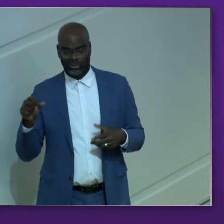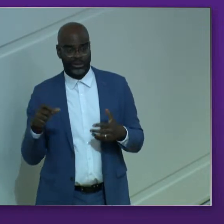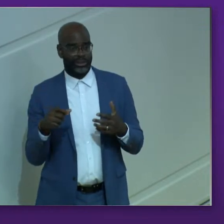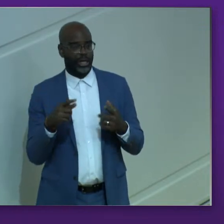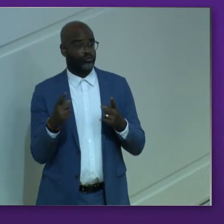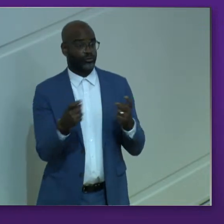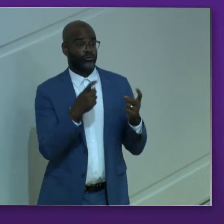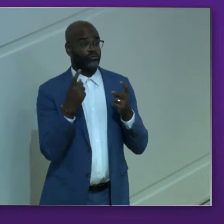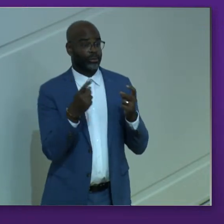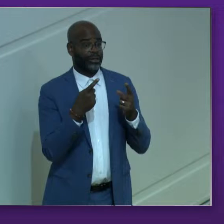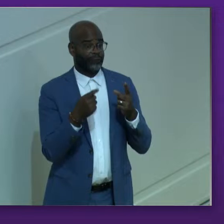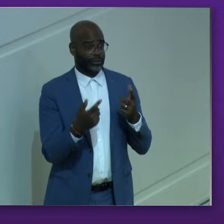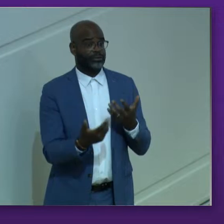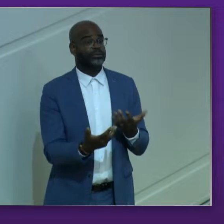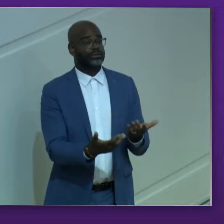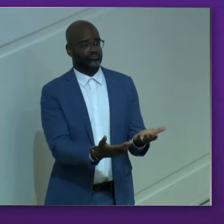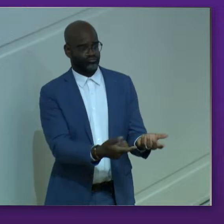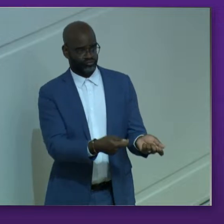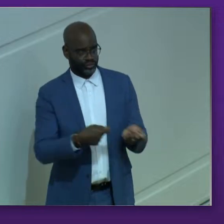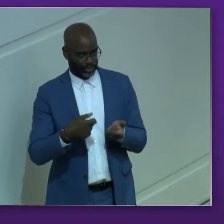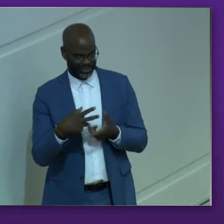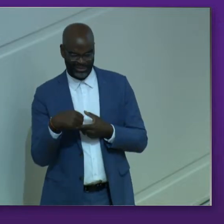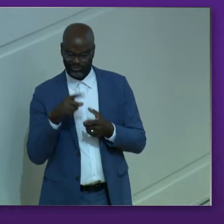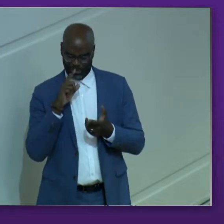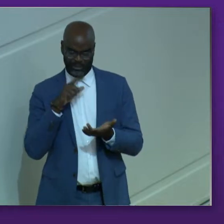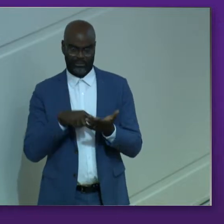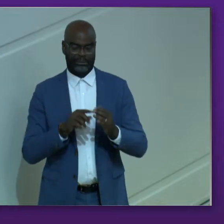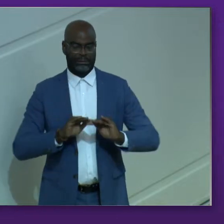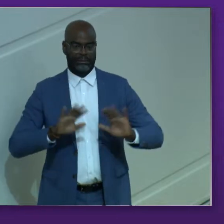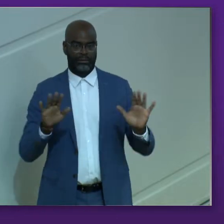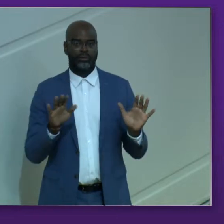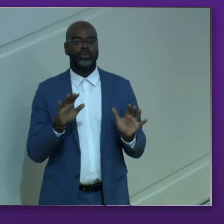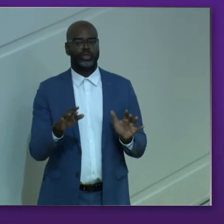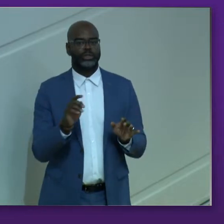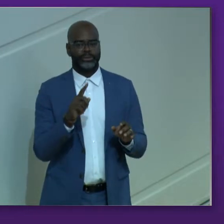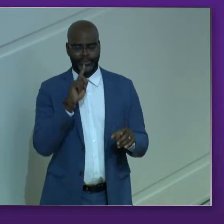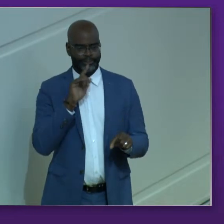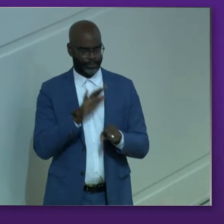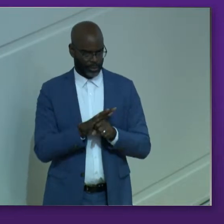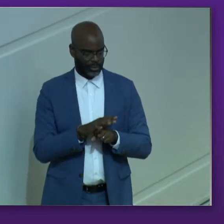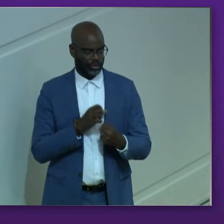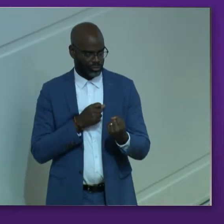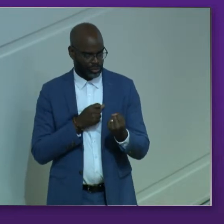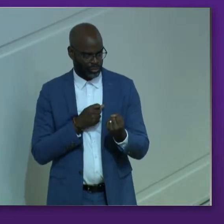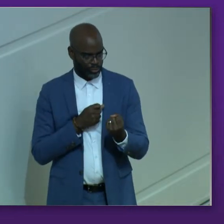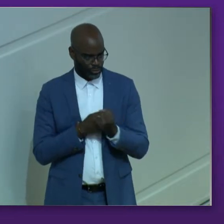AND COLLEGE ENROLLMENT CAMPUS TOURS IN ROCKVILLE AND TAKOMA PARK/SILVER SPRING AND